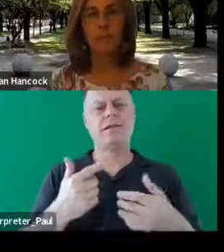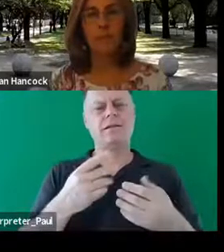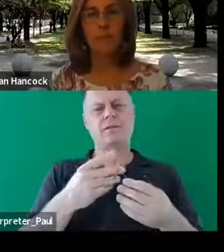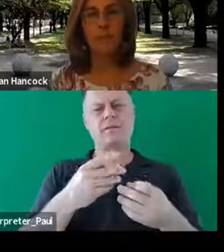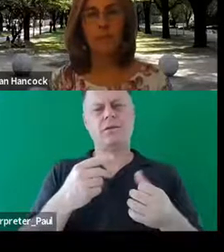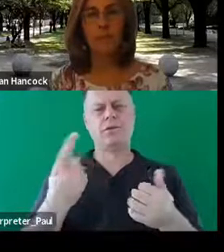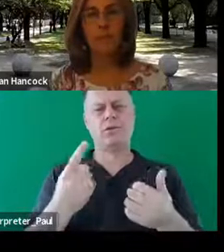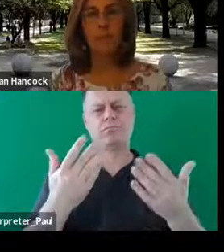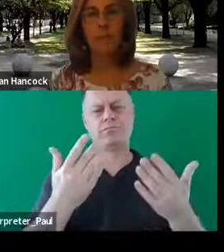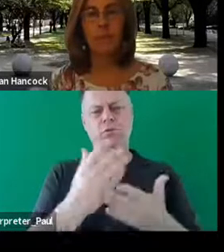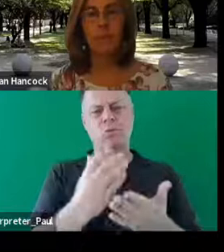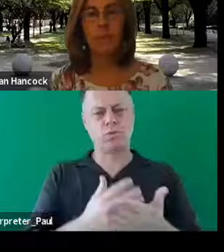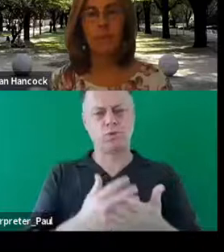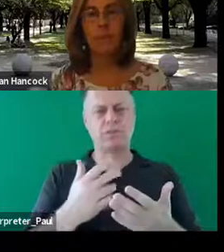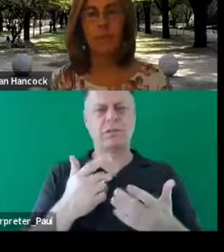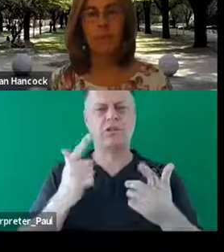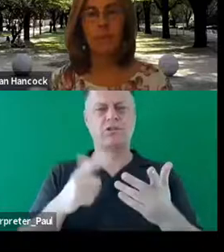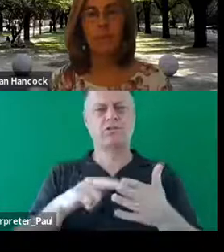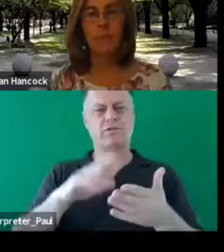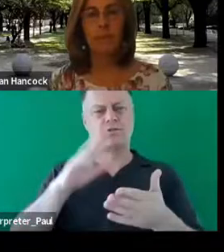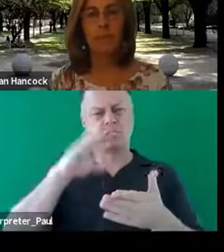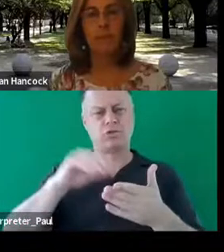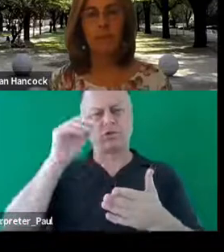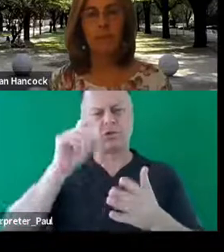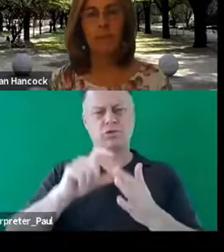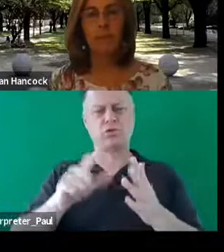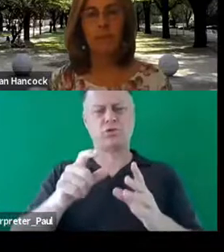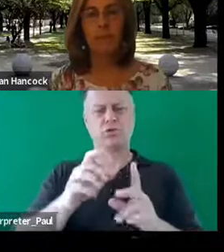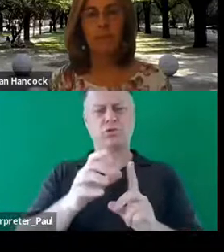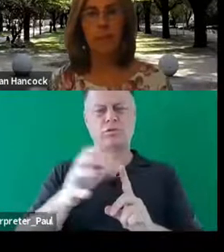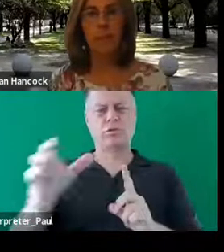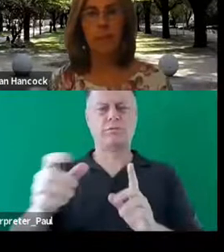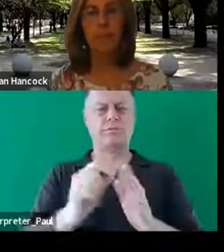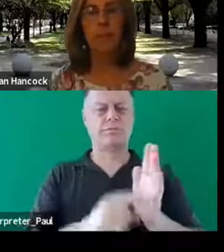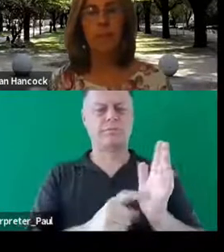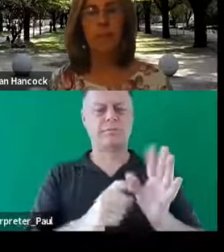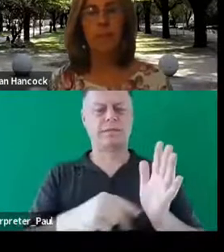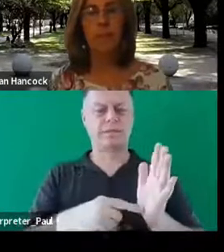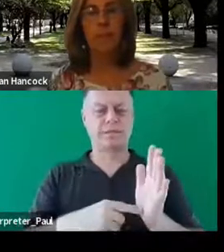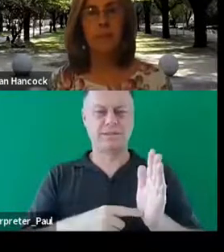target degrees where we thought it’s relevant to their program of study to be working with people